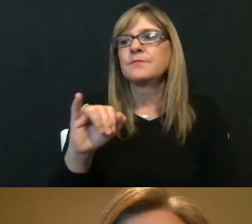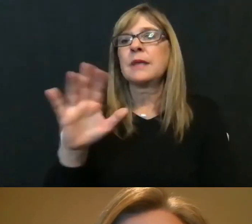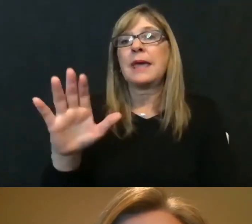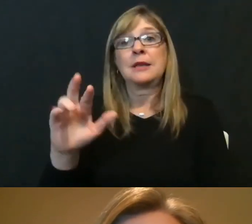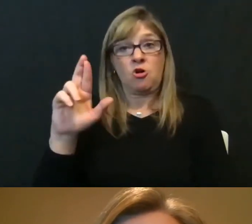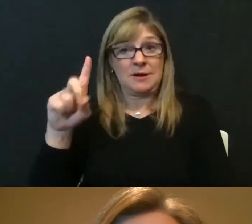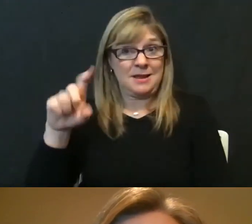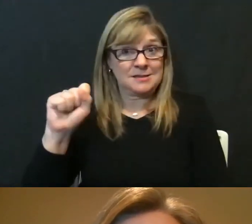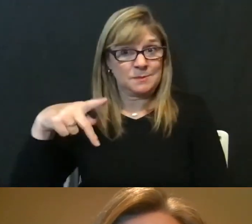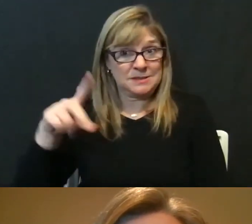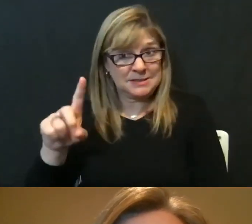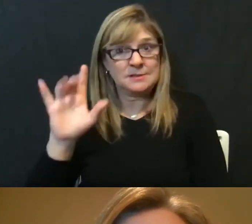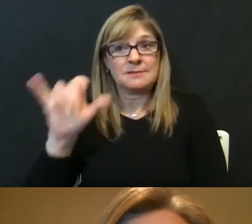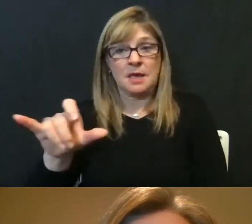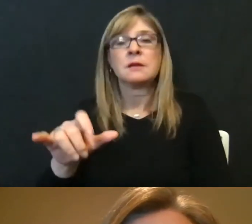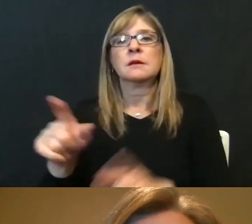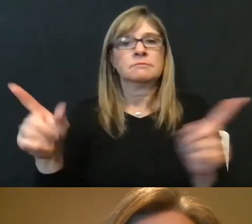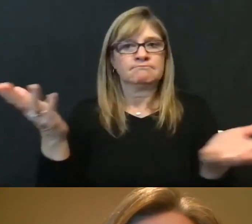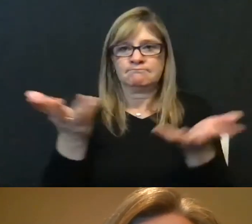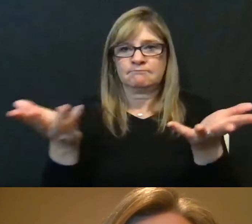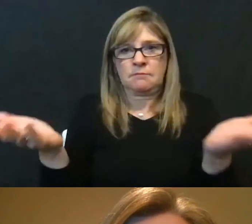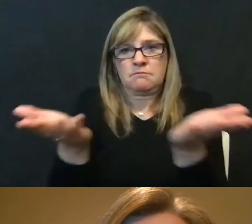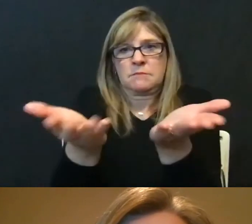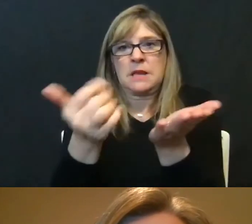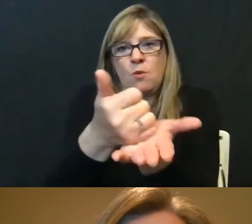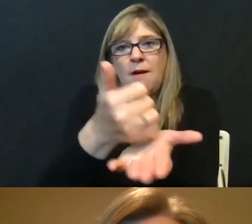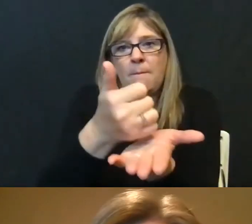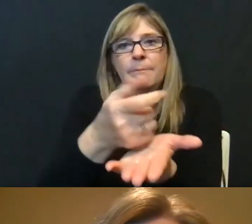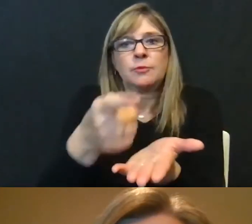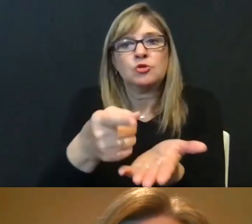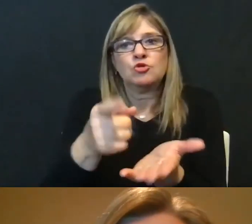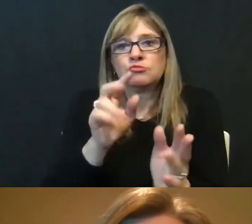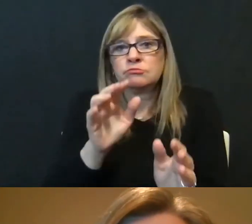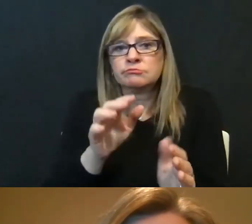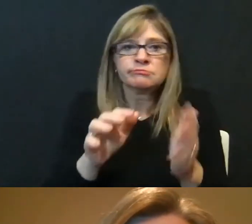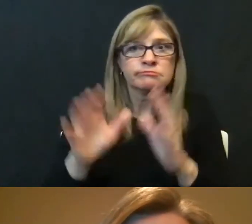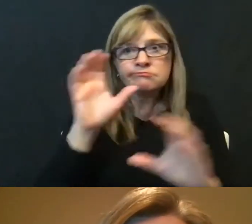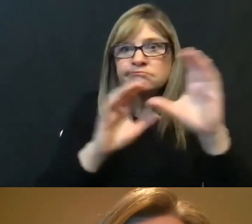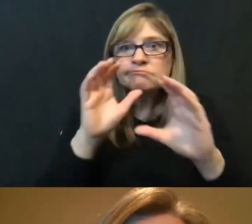and then let them kind of help you navigate that unchartered territory. You're right.